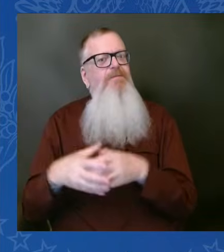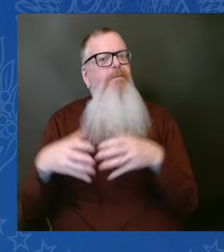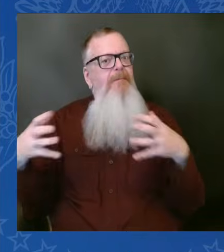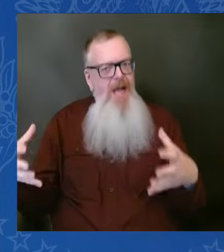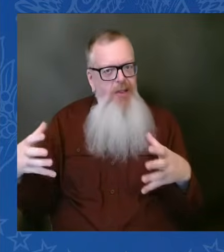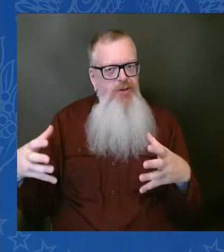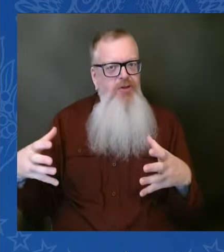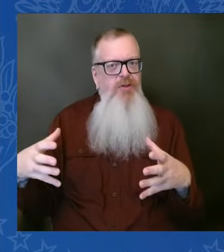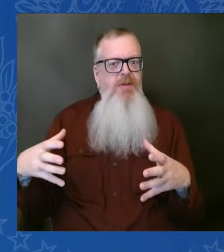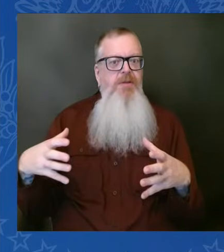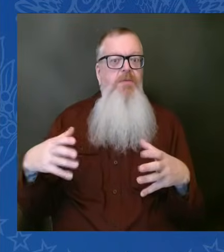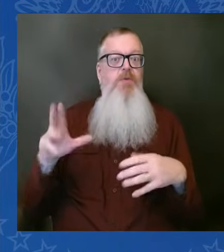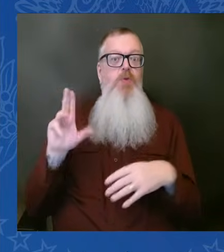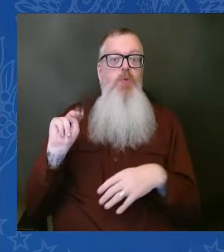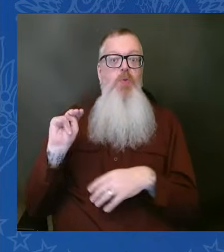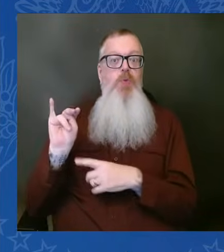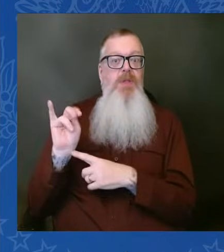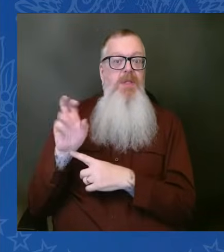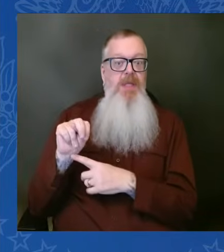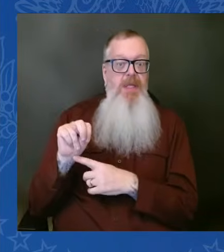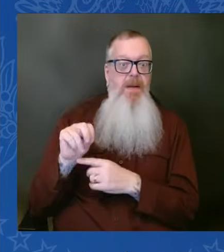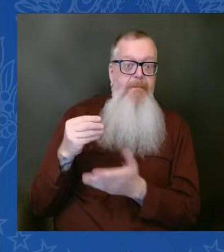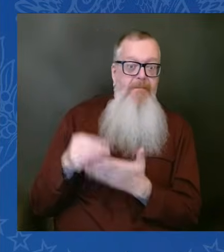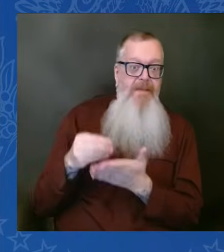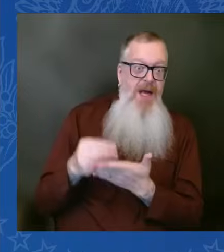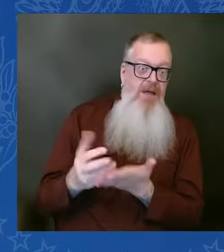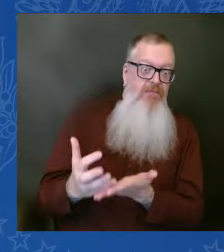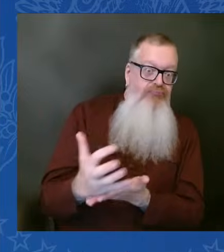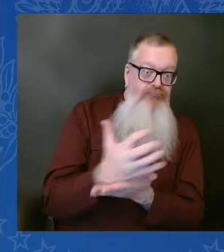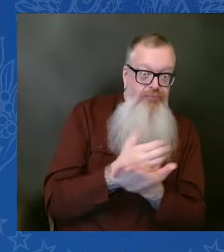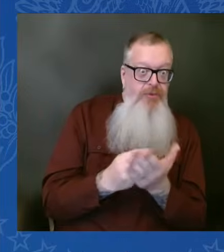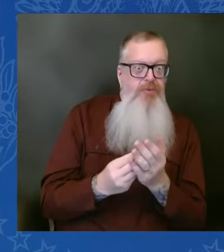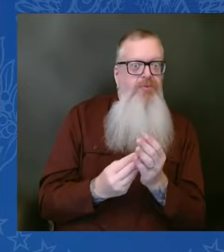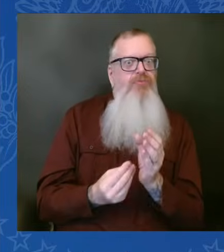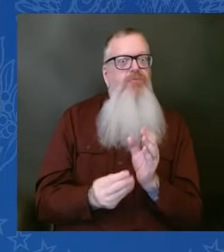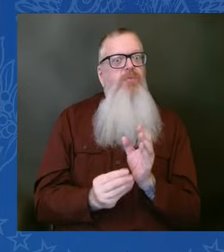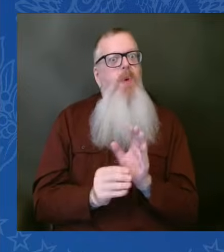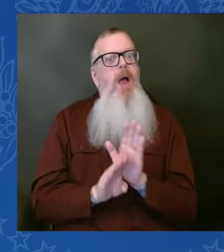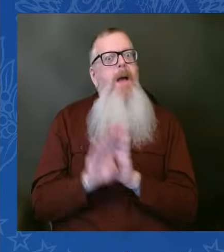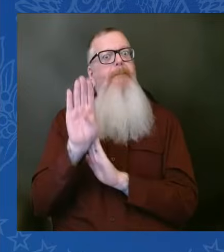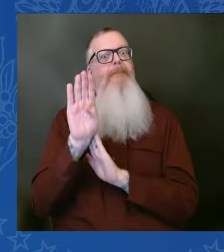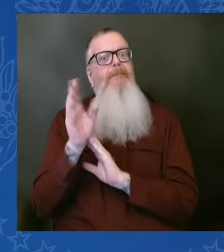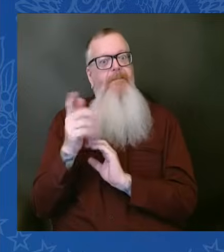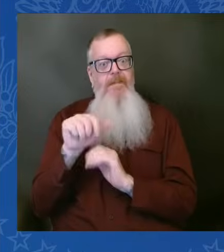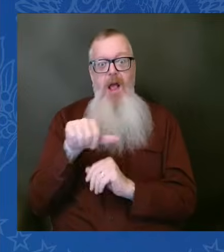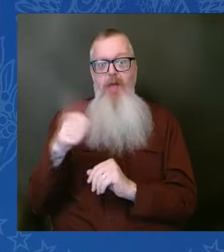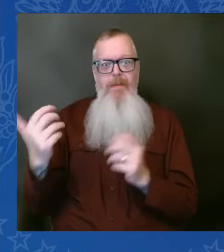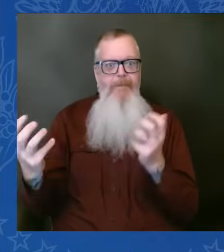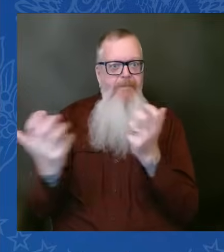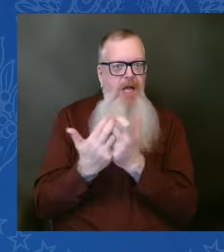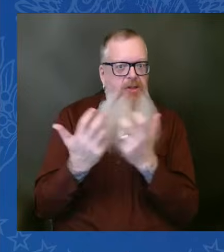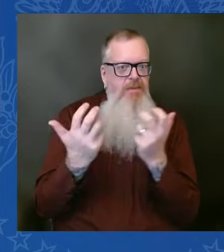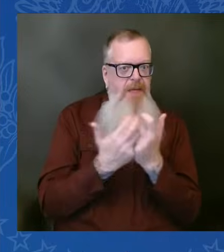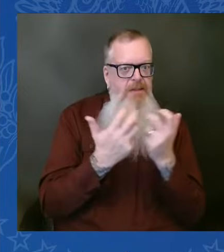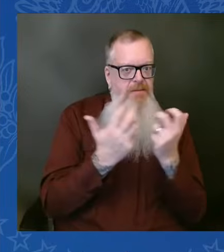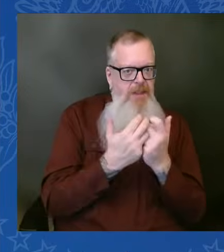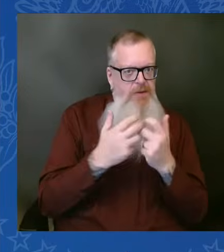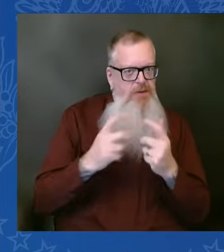everybody’s wages go up across the board. It matters. The middle-out and bottom-up playbook is also --